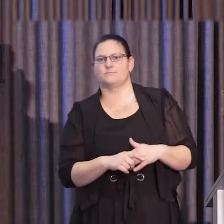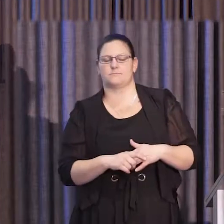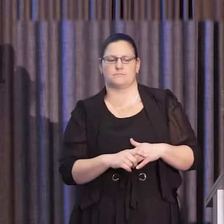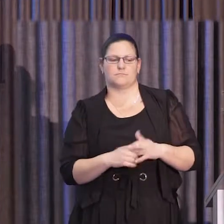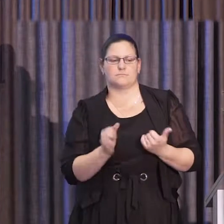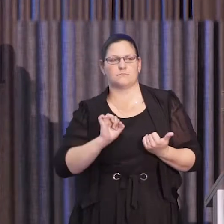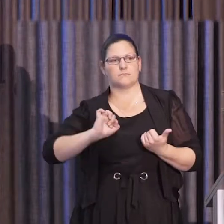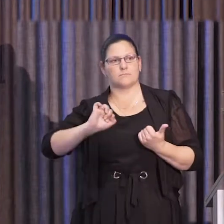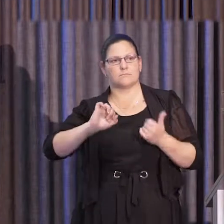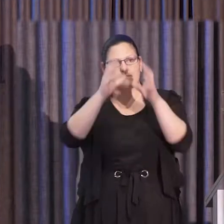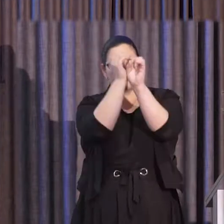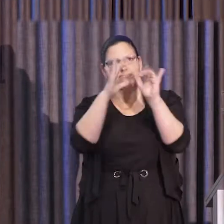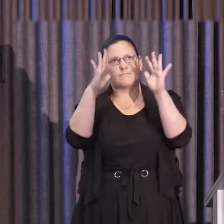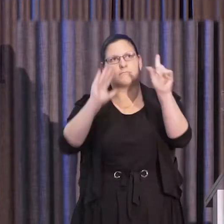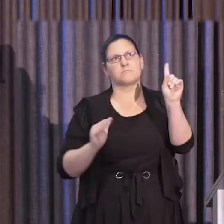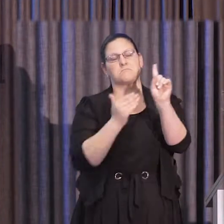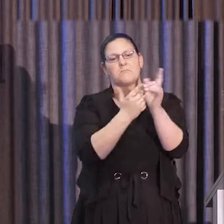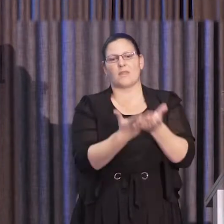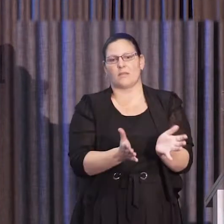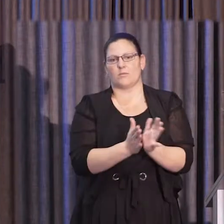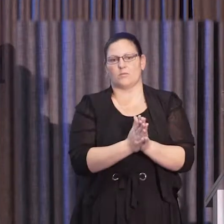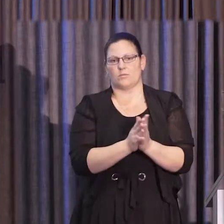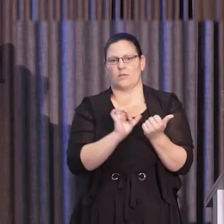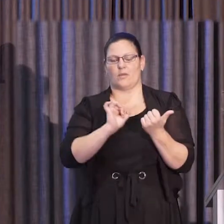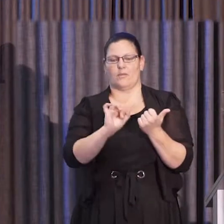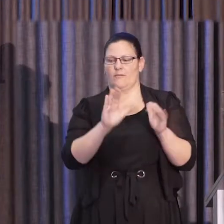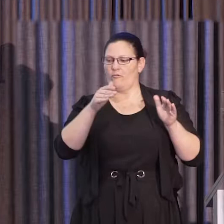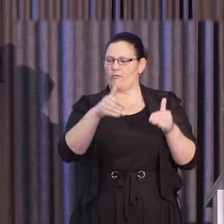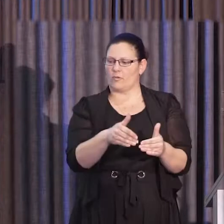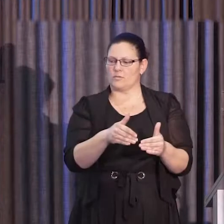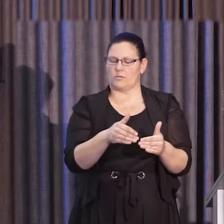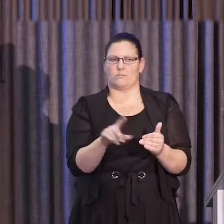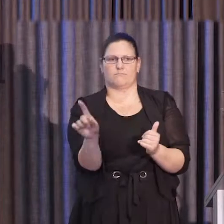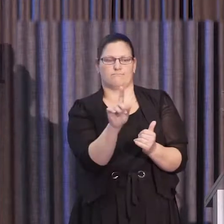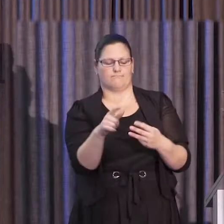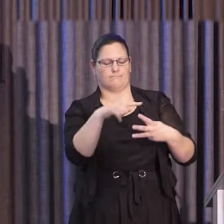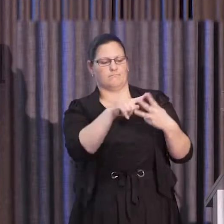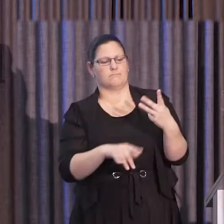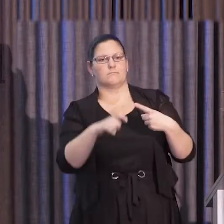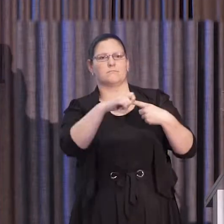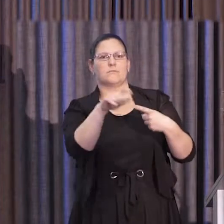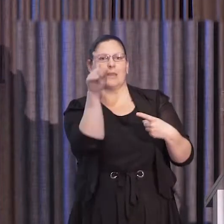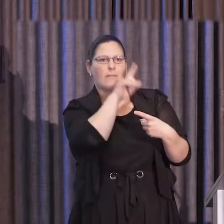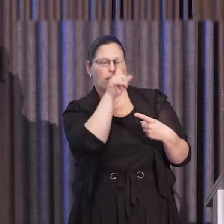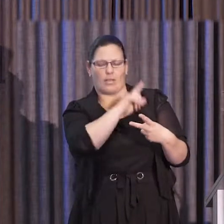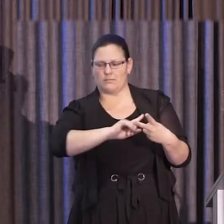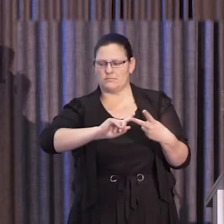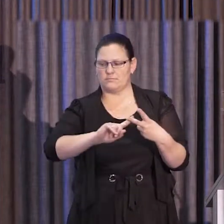around people, place, and home. When we went out there and when we spoke to communities and when we spoke to people, they're the things